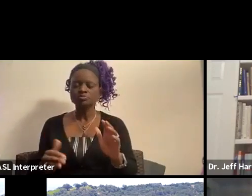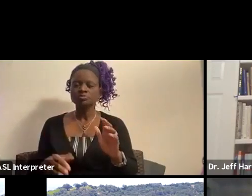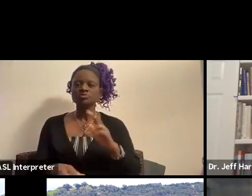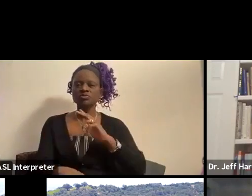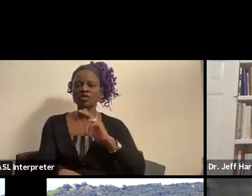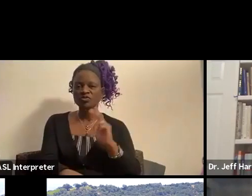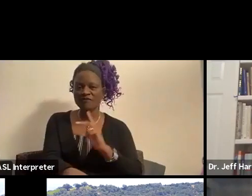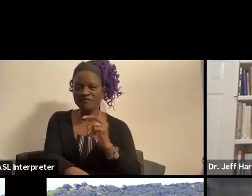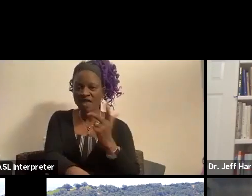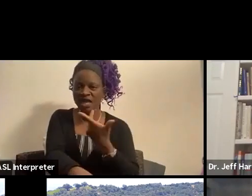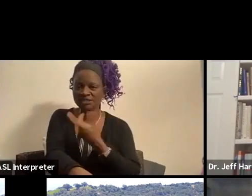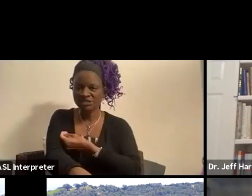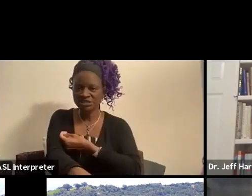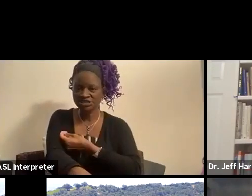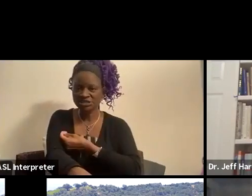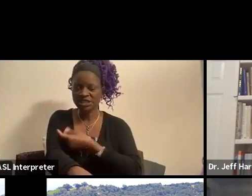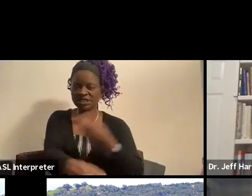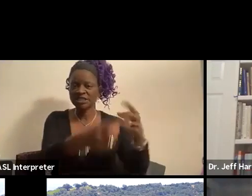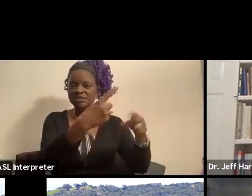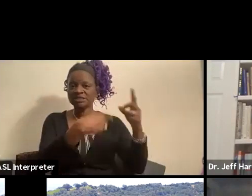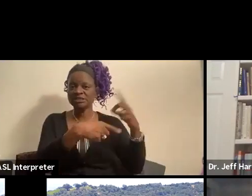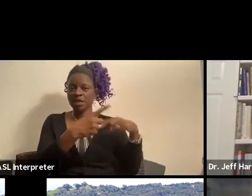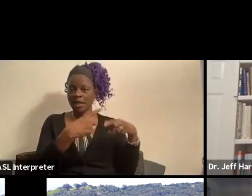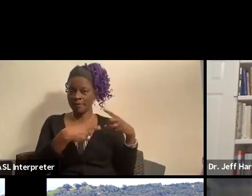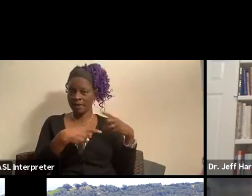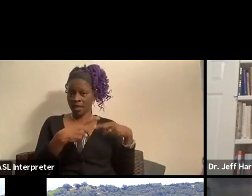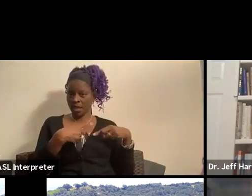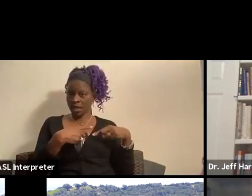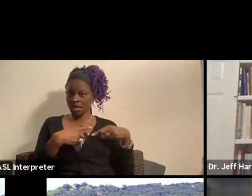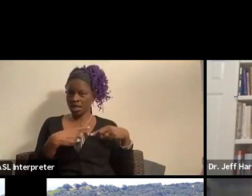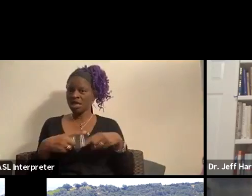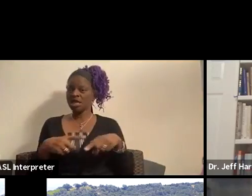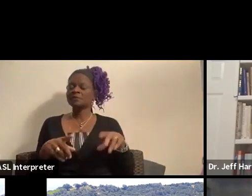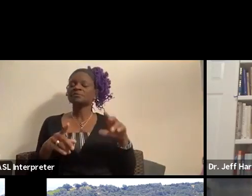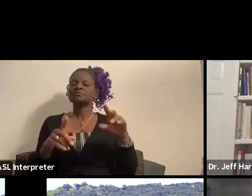county through a lot of different channels, obviously, including some of